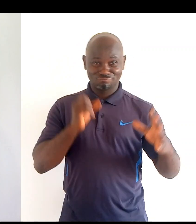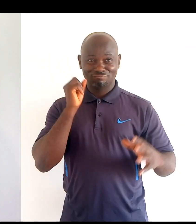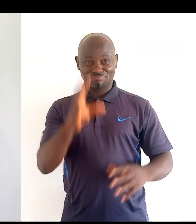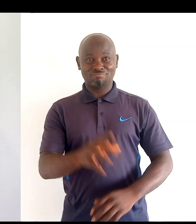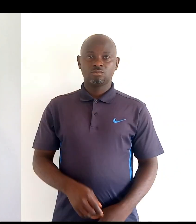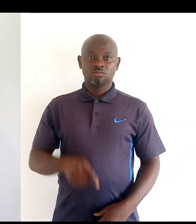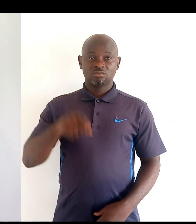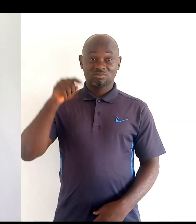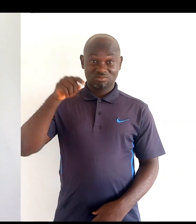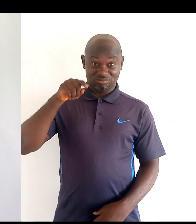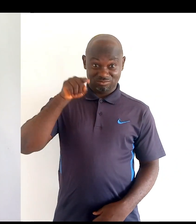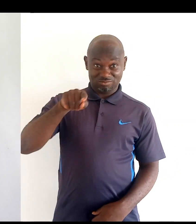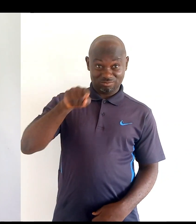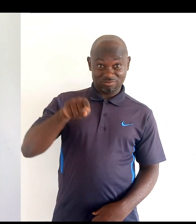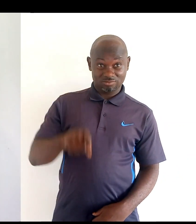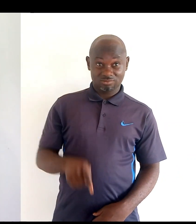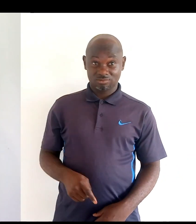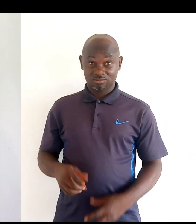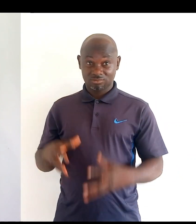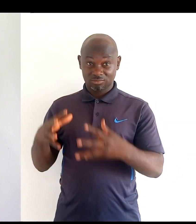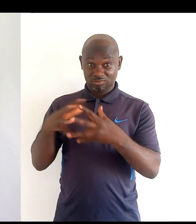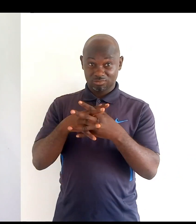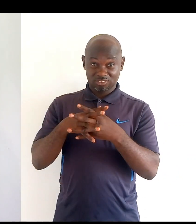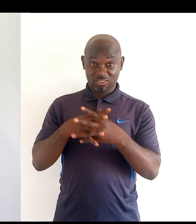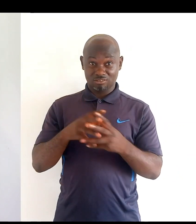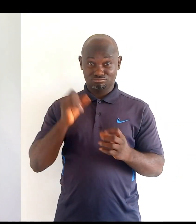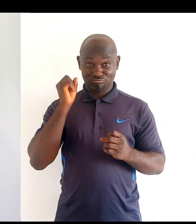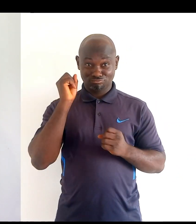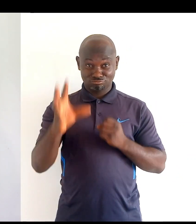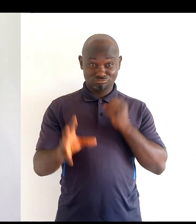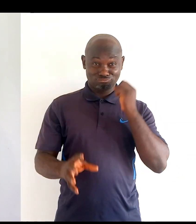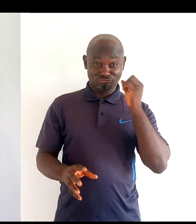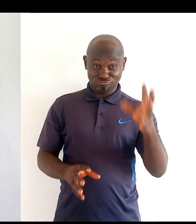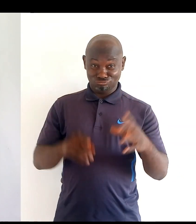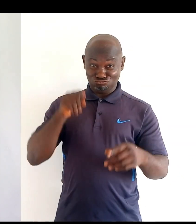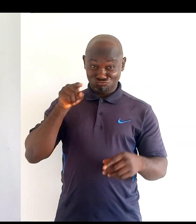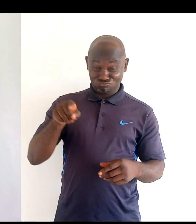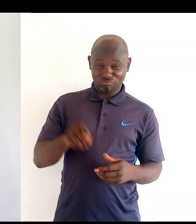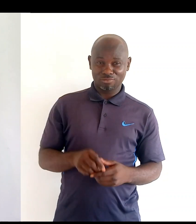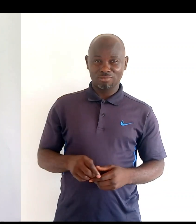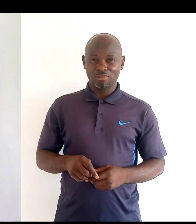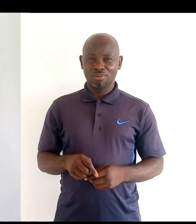for the Deaf it gives you an advantage. Also, the language of commerce and business